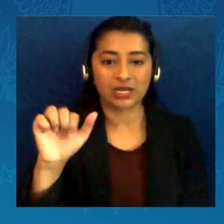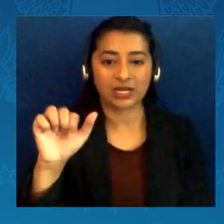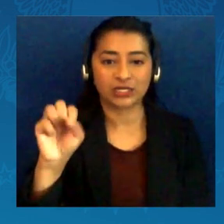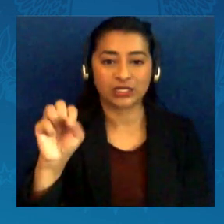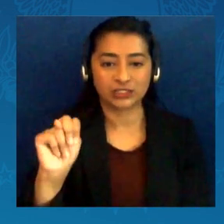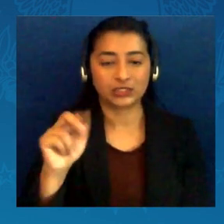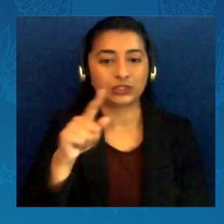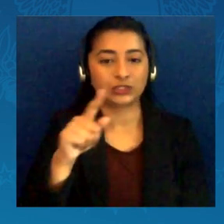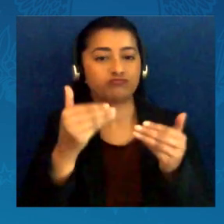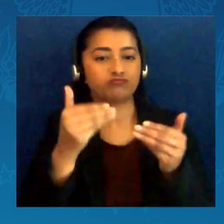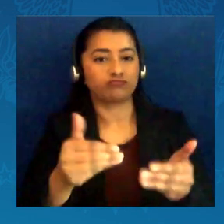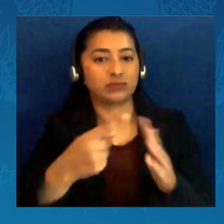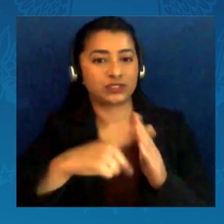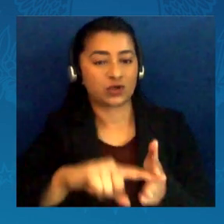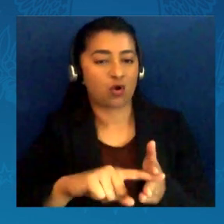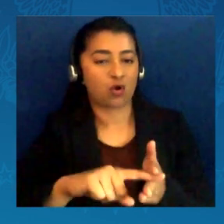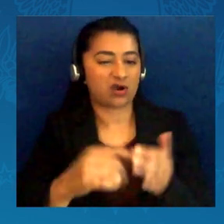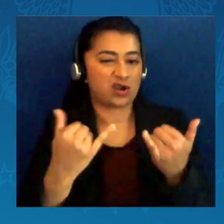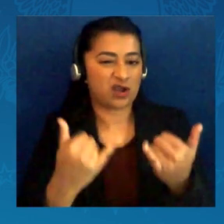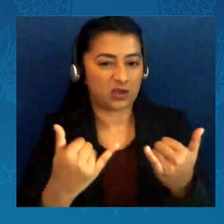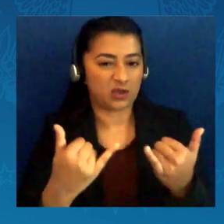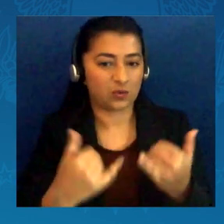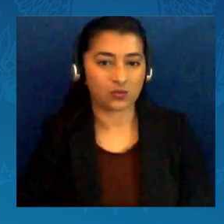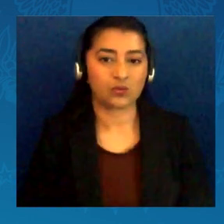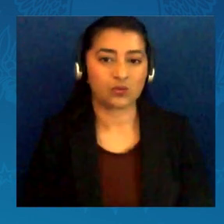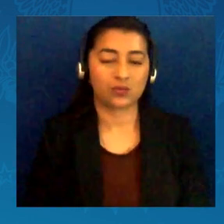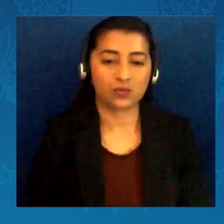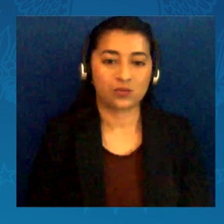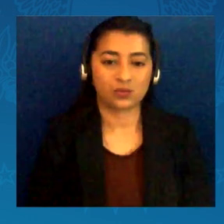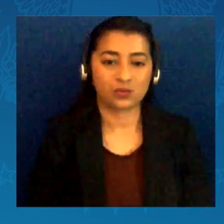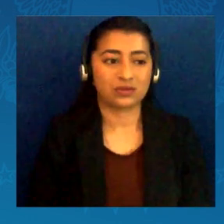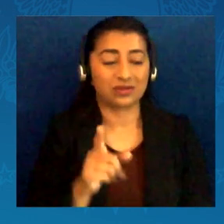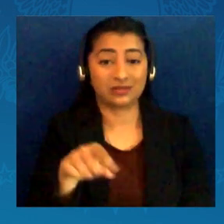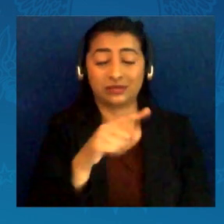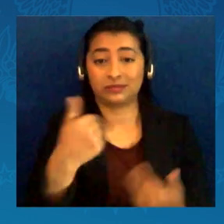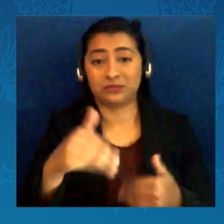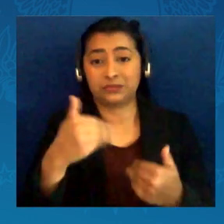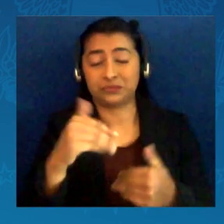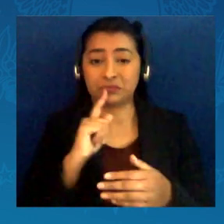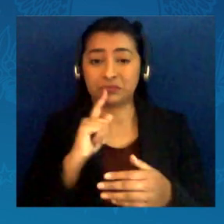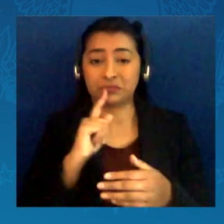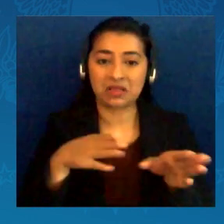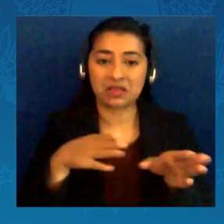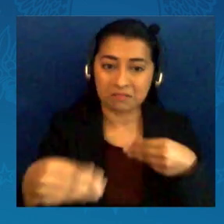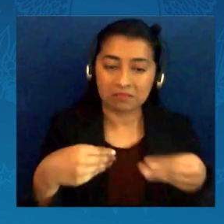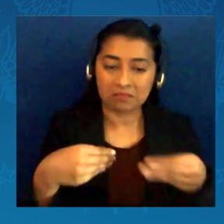So they're pretty malleable with what is in terms of what you want to research.